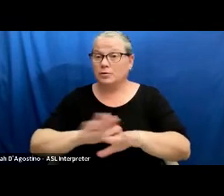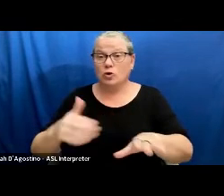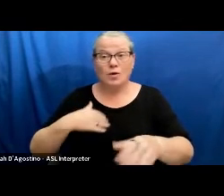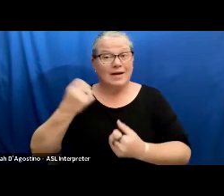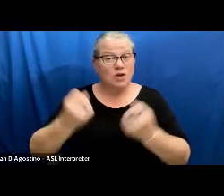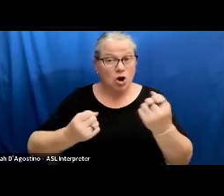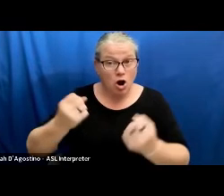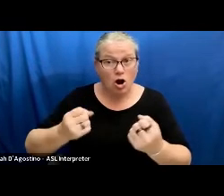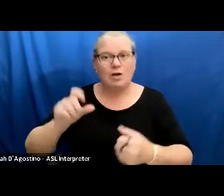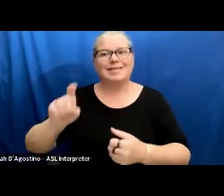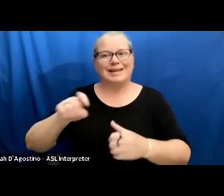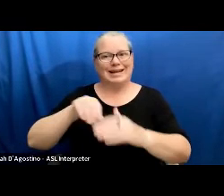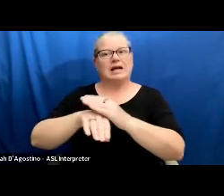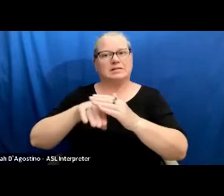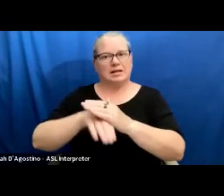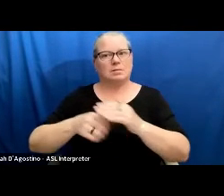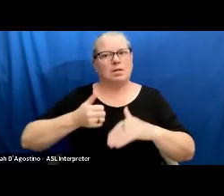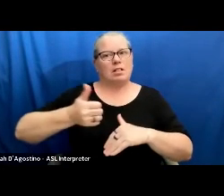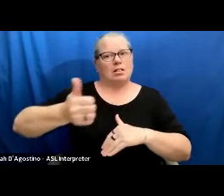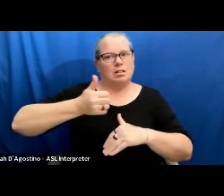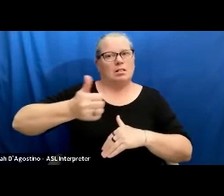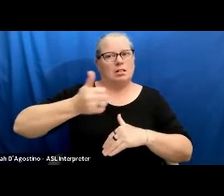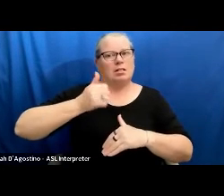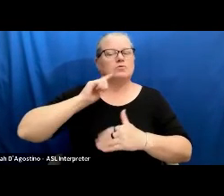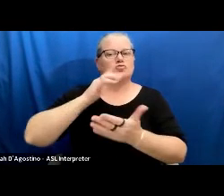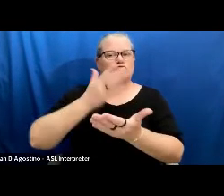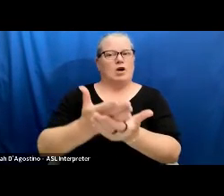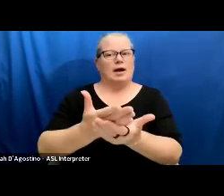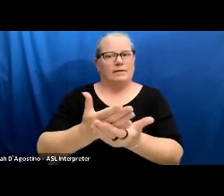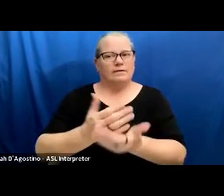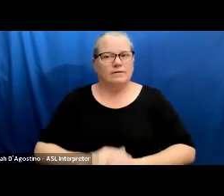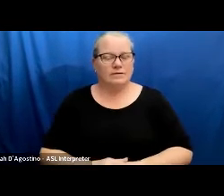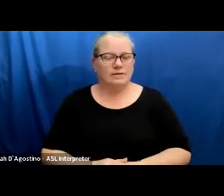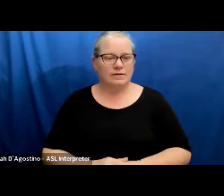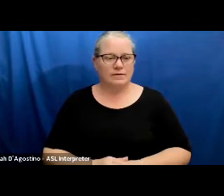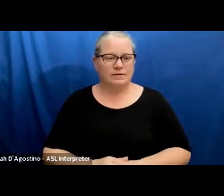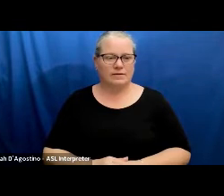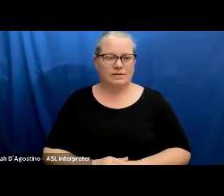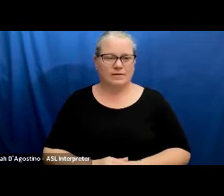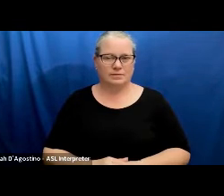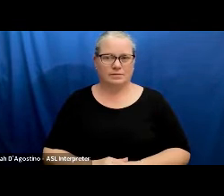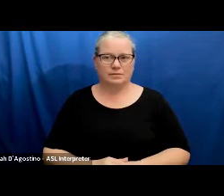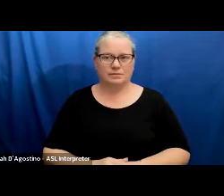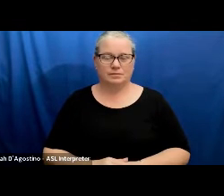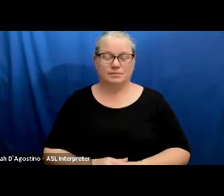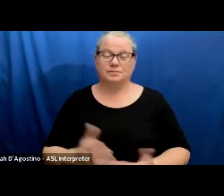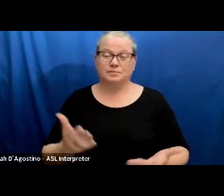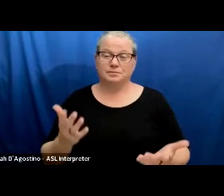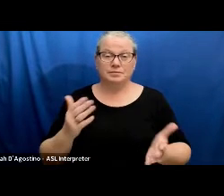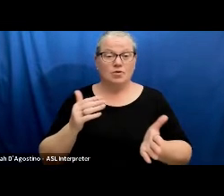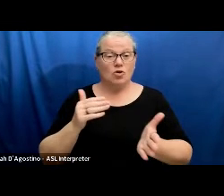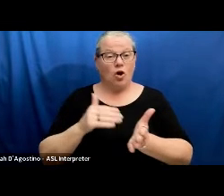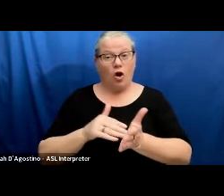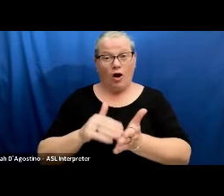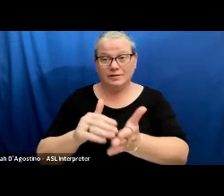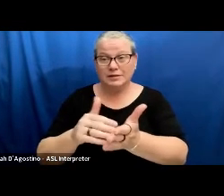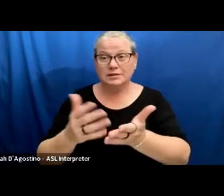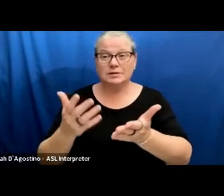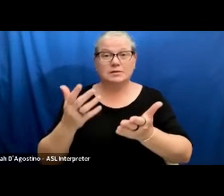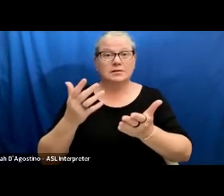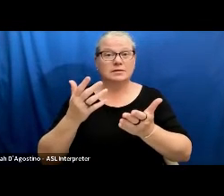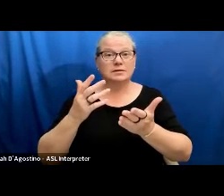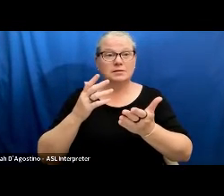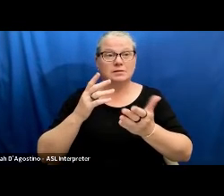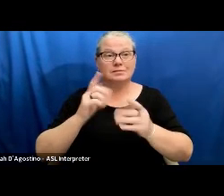to get to the polling location oftentimes there are different uh political parties that offer